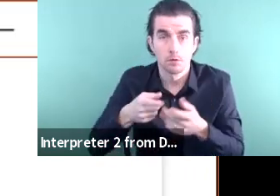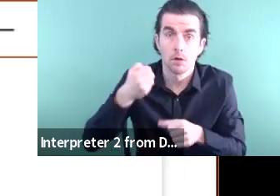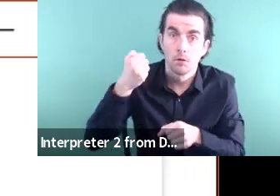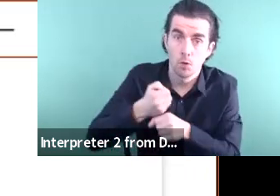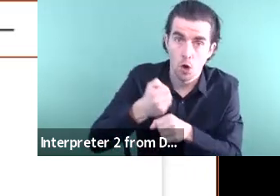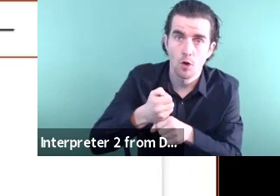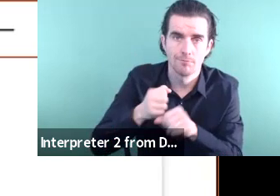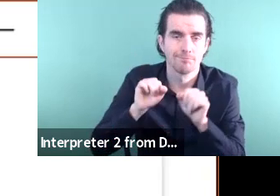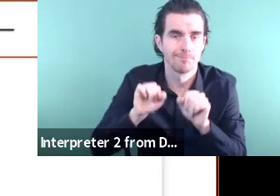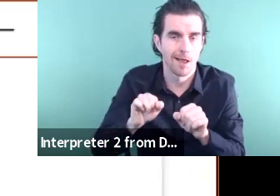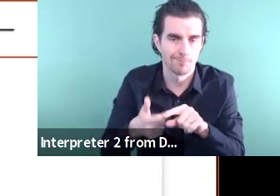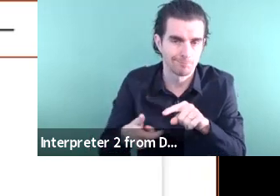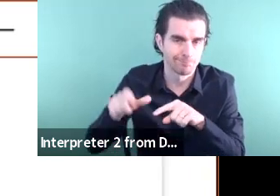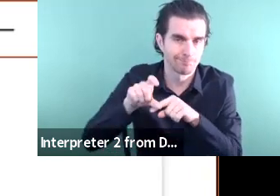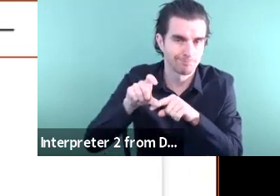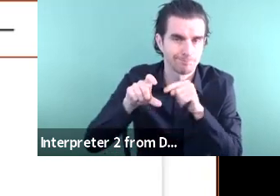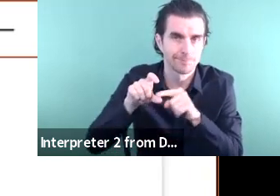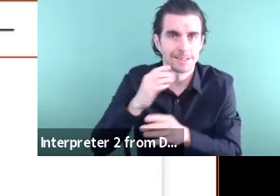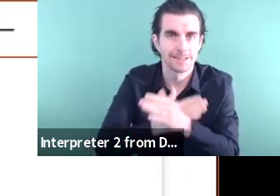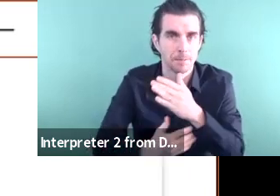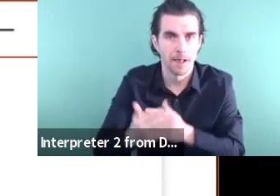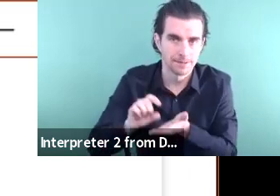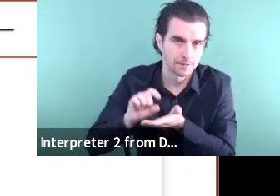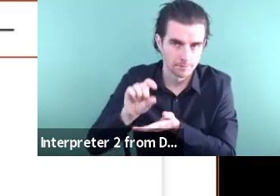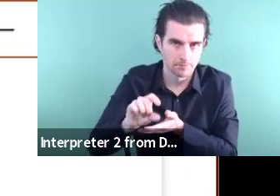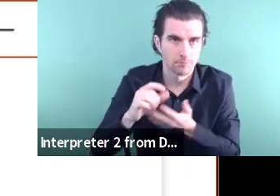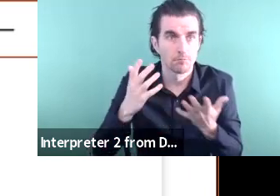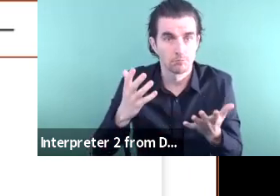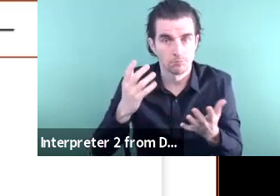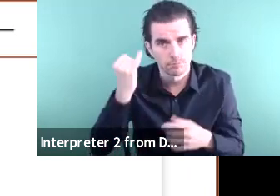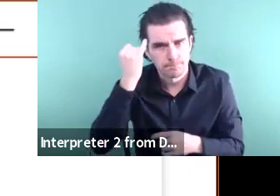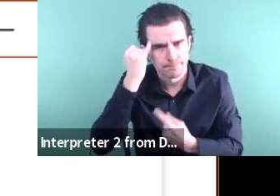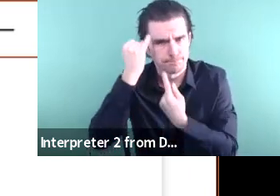of saying we need to support people with disabilities on the basis of incapacity to work.